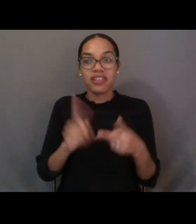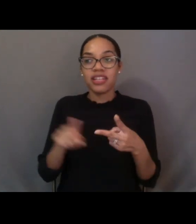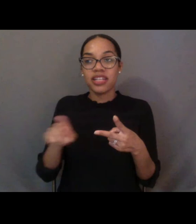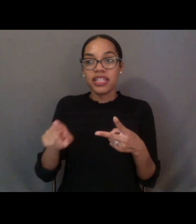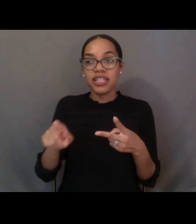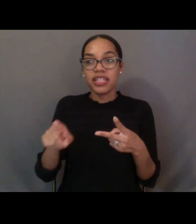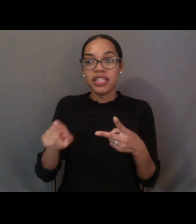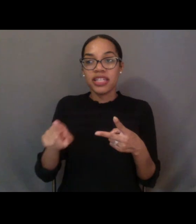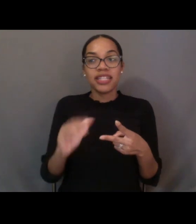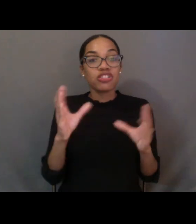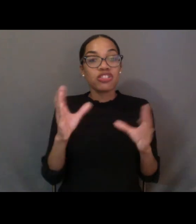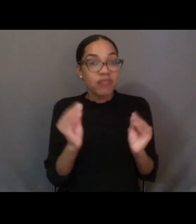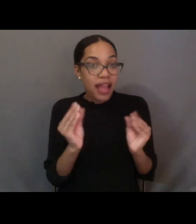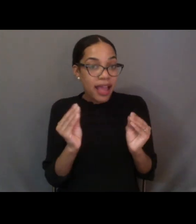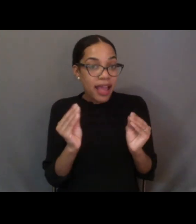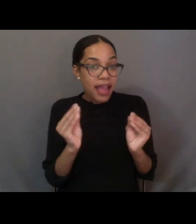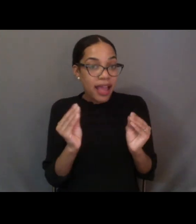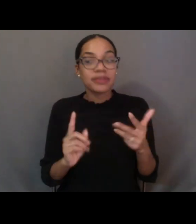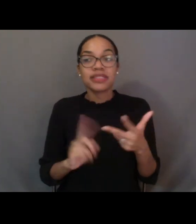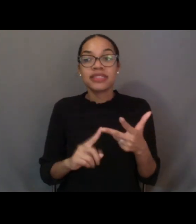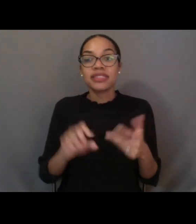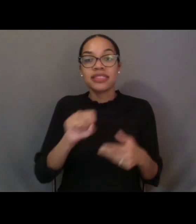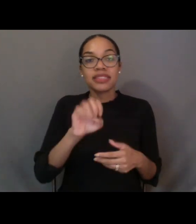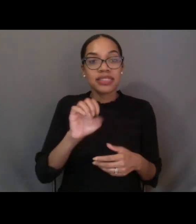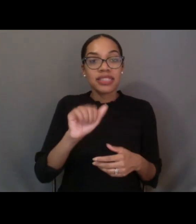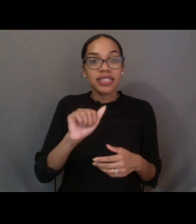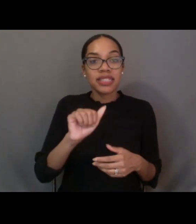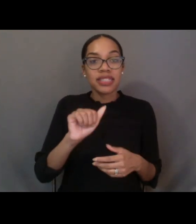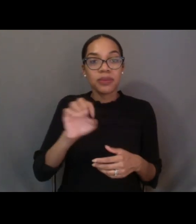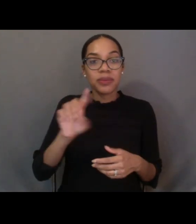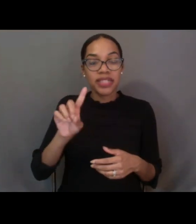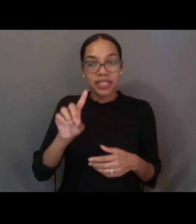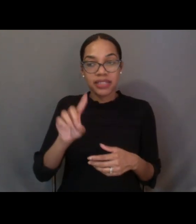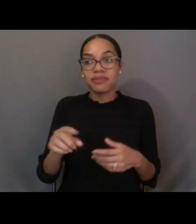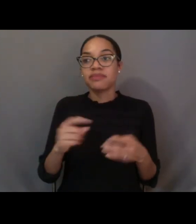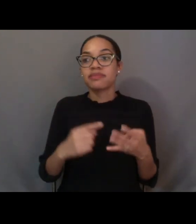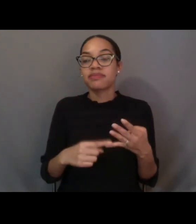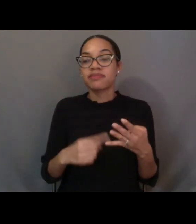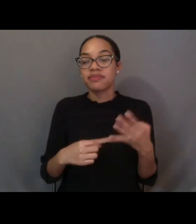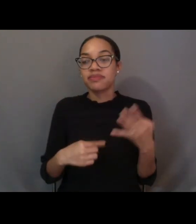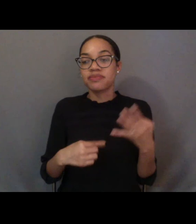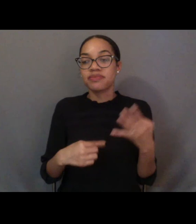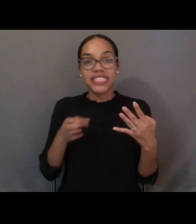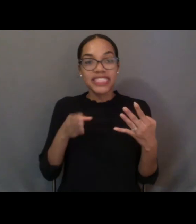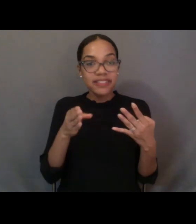Terry says seaweed. Texas and Liam both say fish or fish farms.